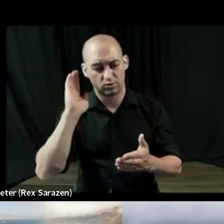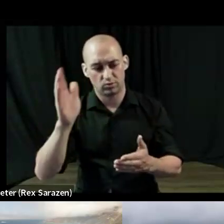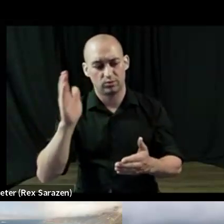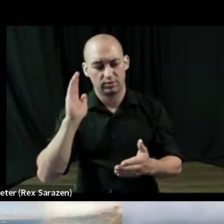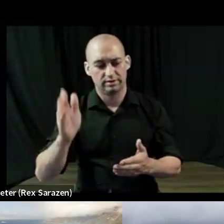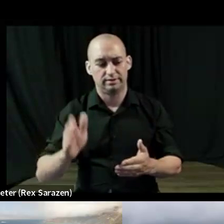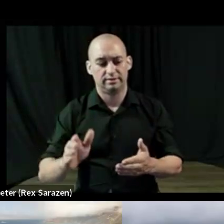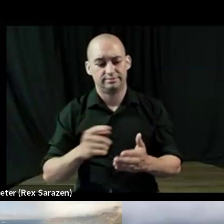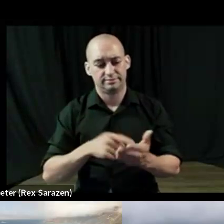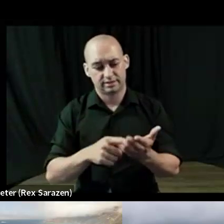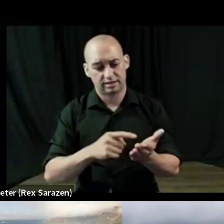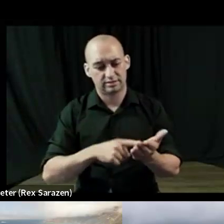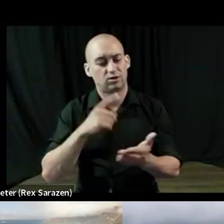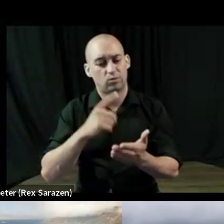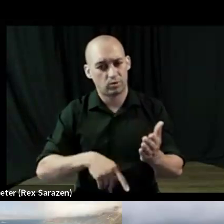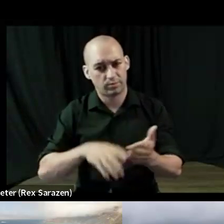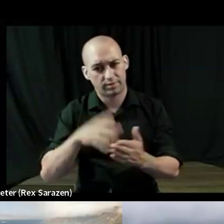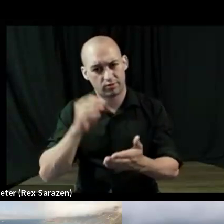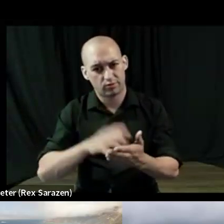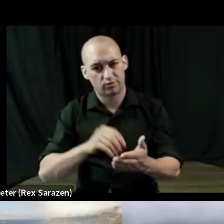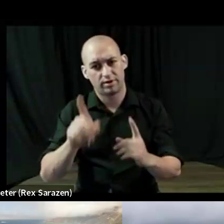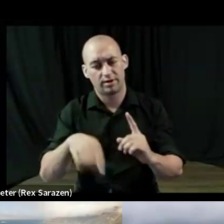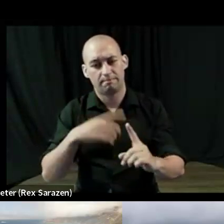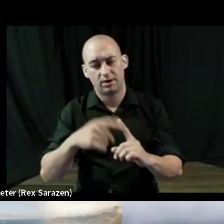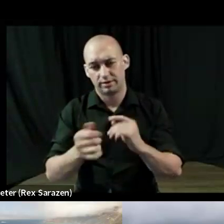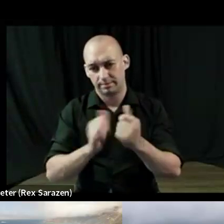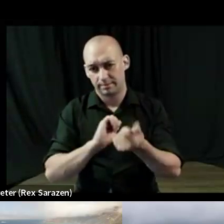about what we've learned about the Competitive Grant program and kind of start a conversation,